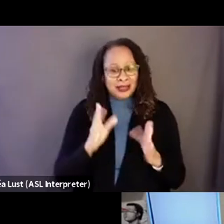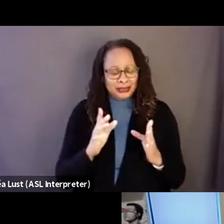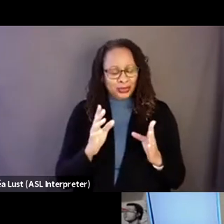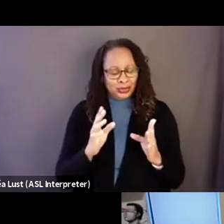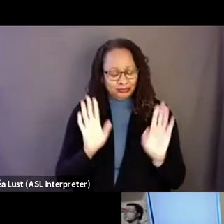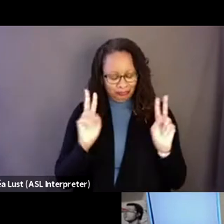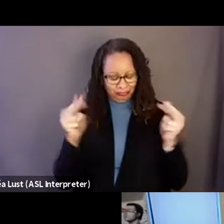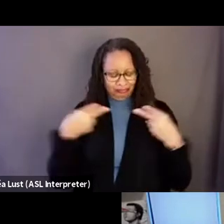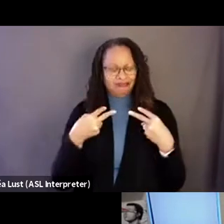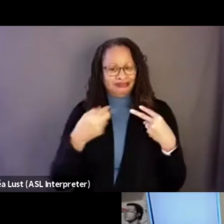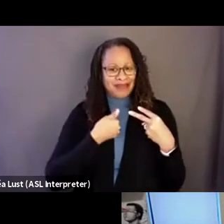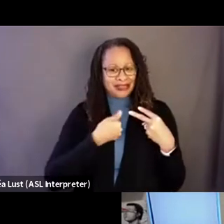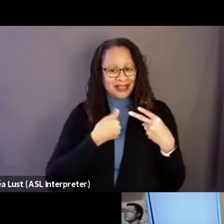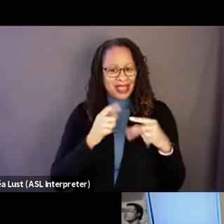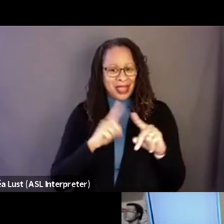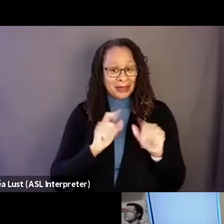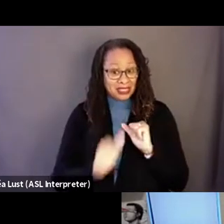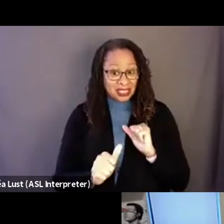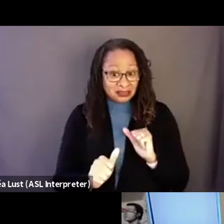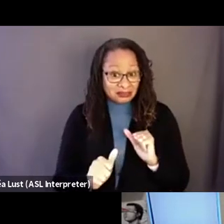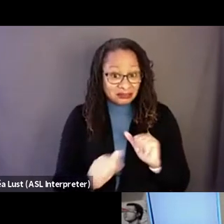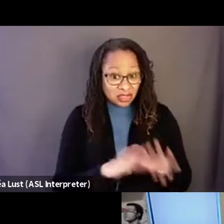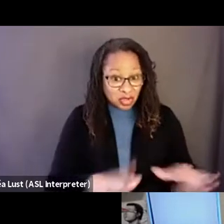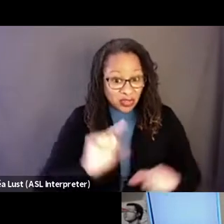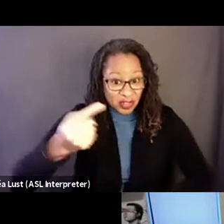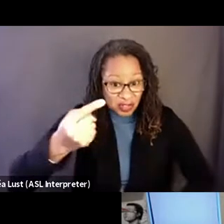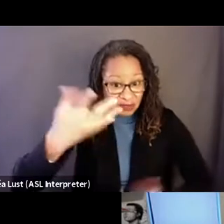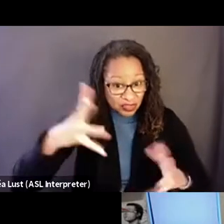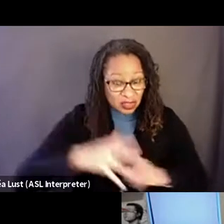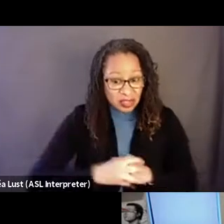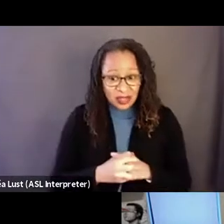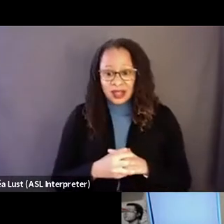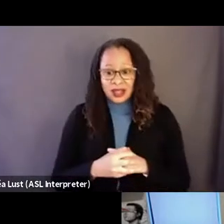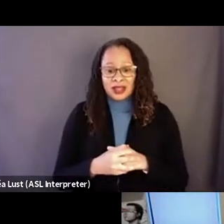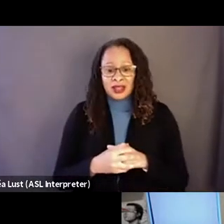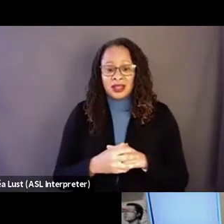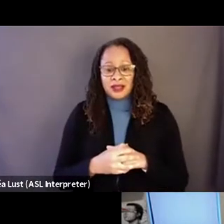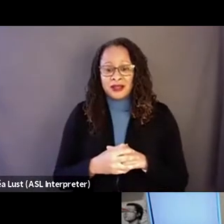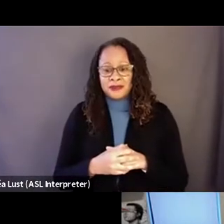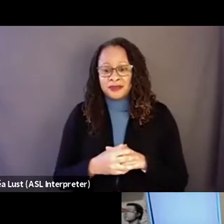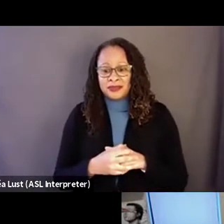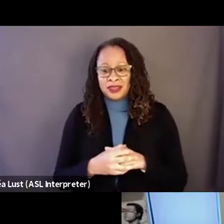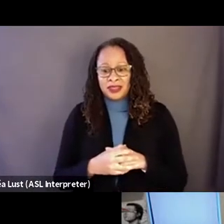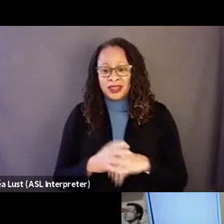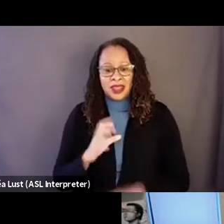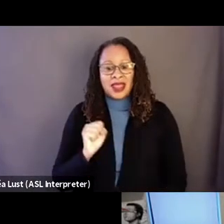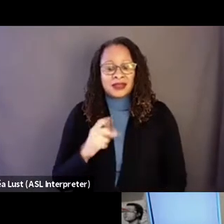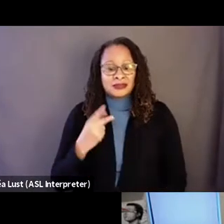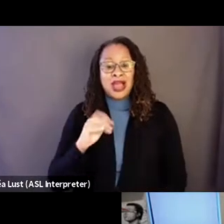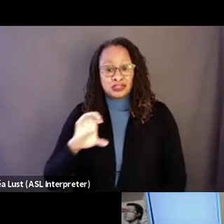to myself, but still my babies come first. . Shaniqua, if I may, that's a very interesting question that no one else has ever asked us before.